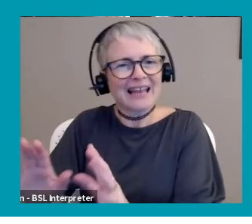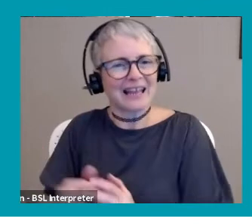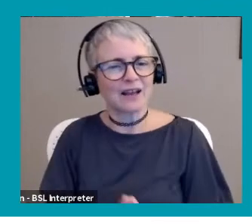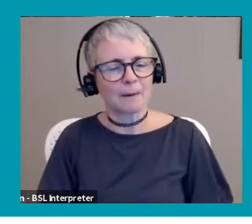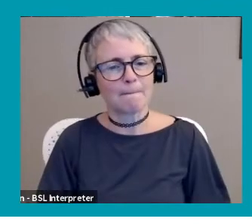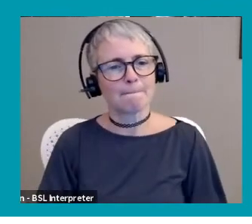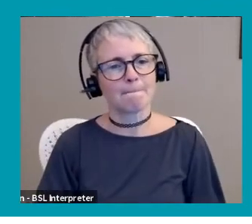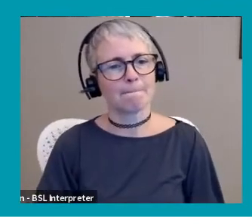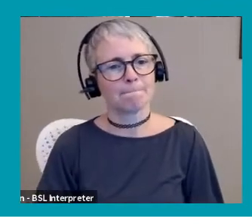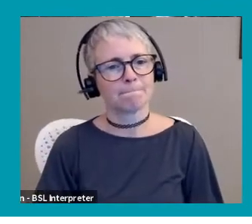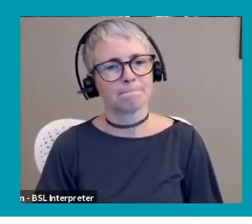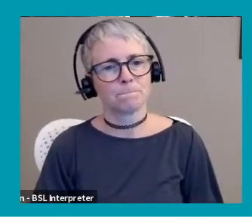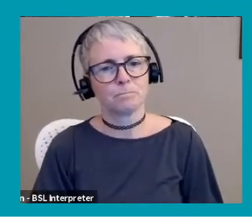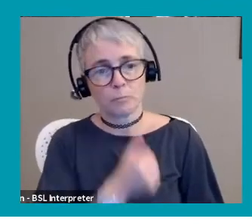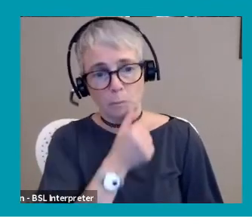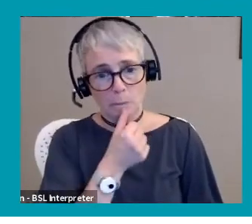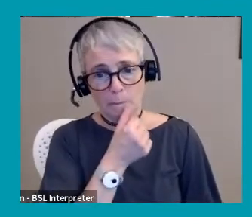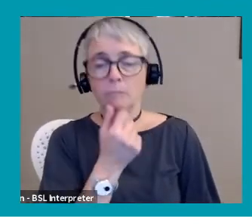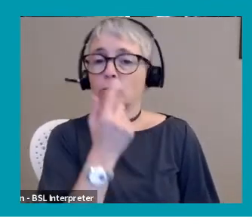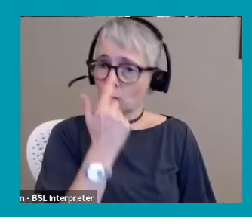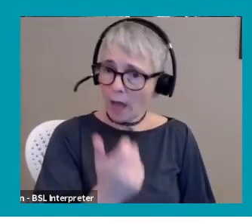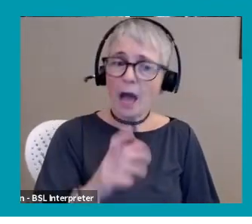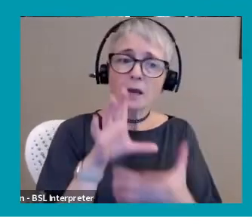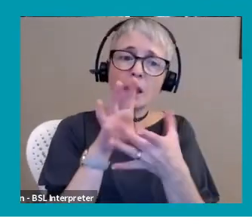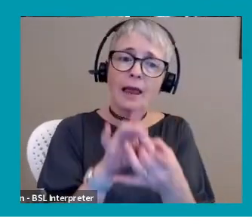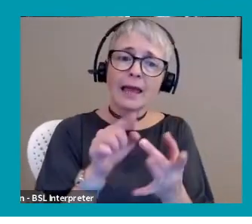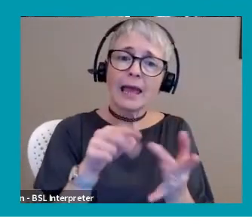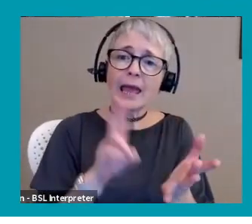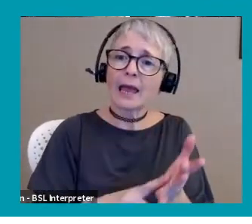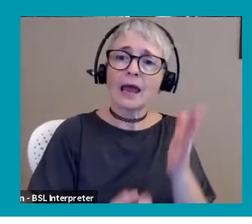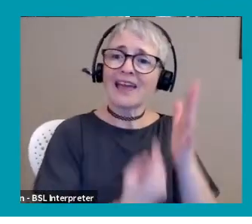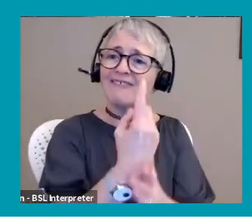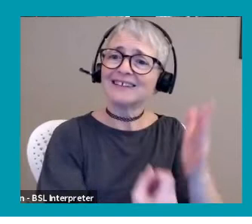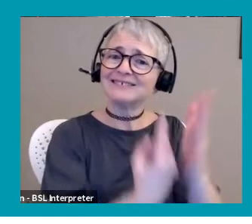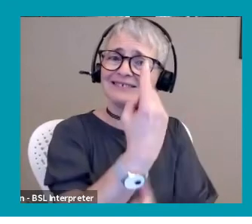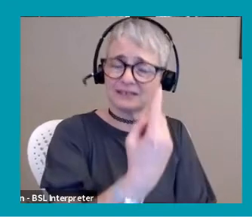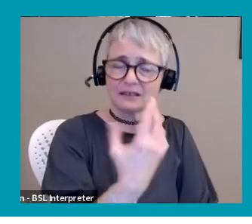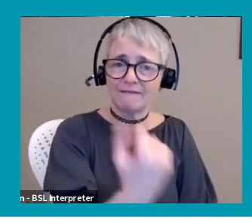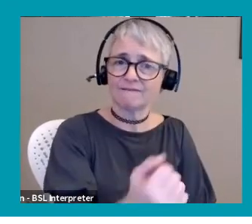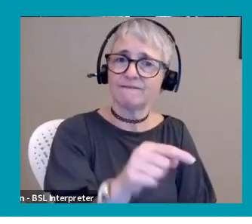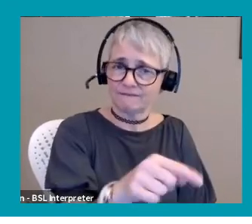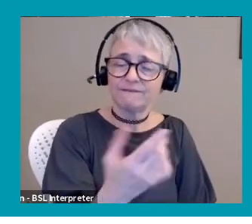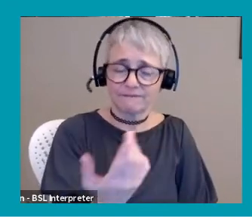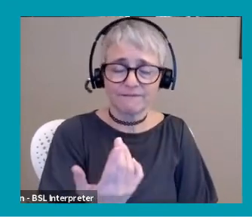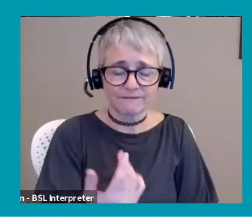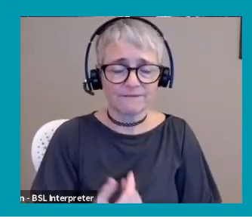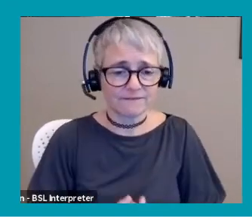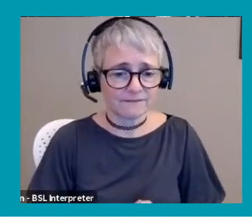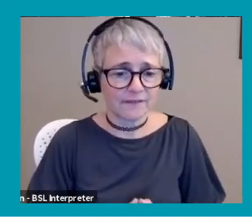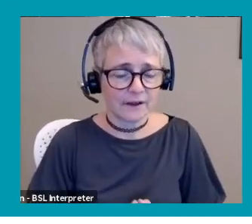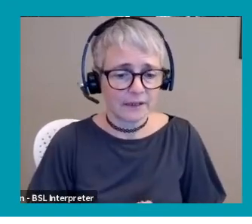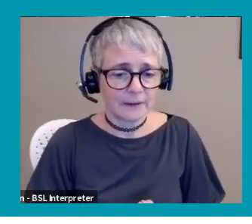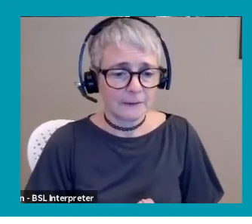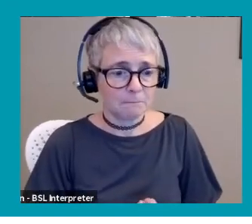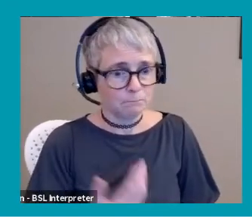Don't forget you go attend events and some of these are free.